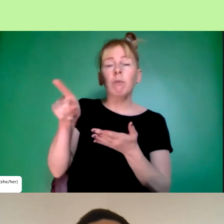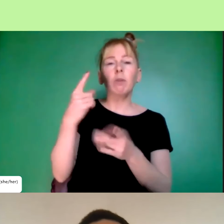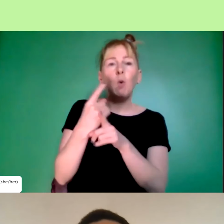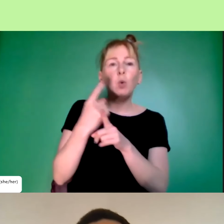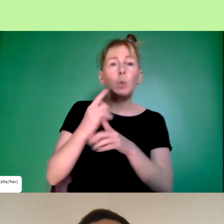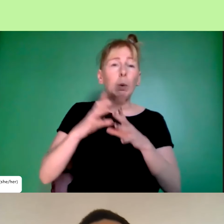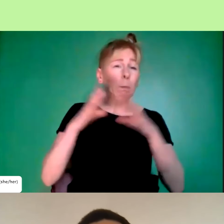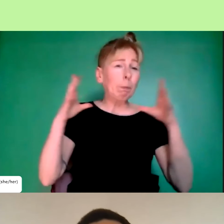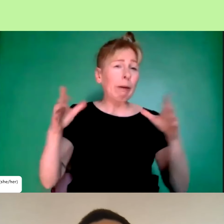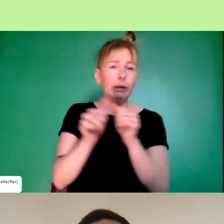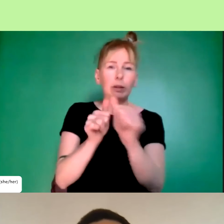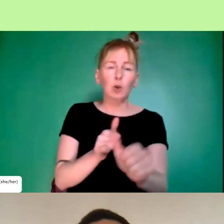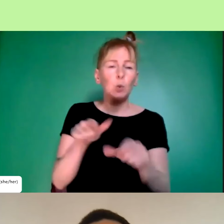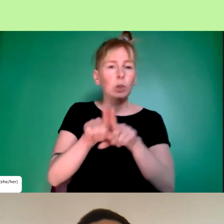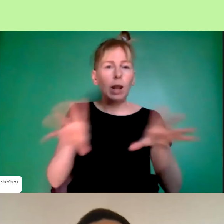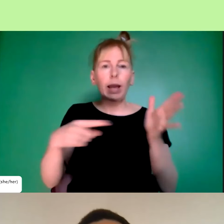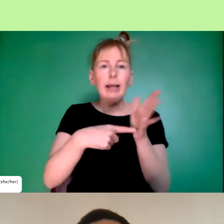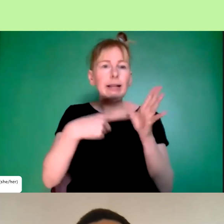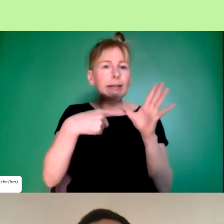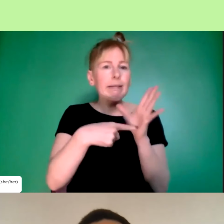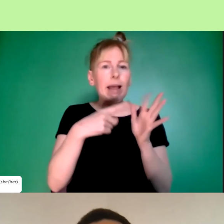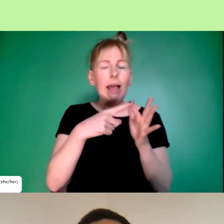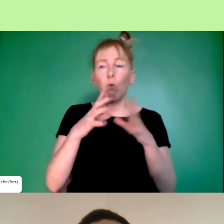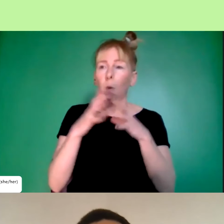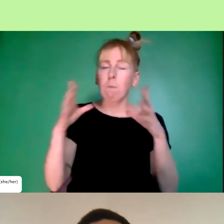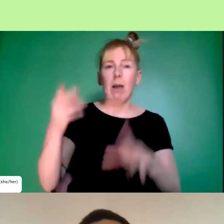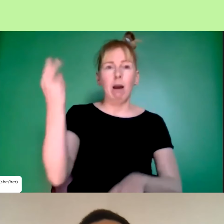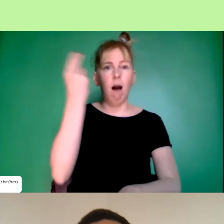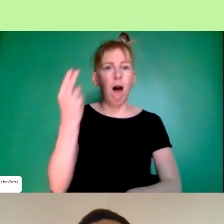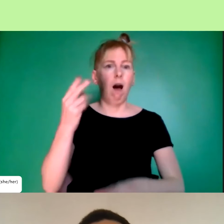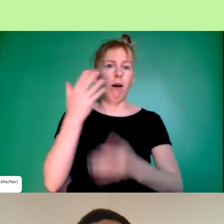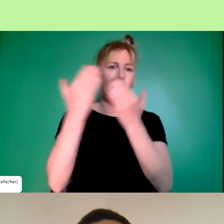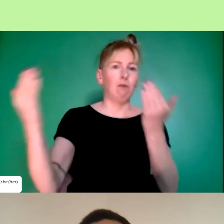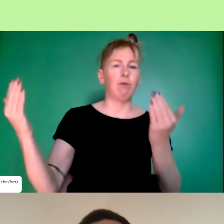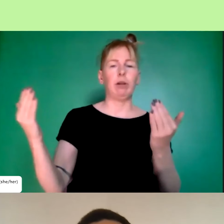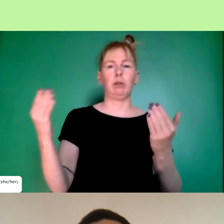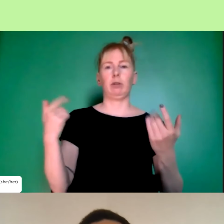And of course, then you might encounter complex of like, who am I in this, and you have